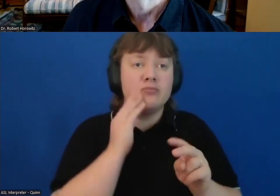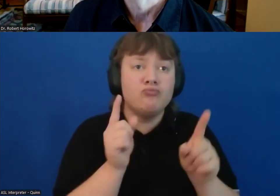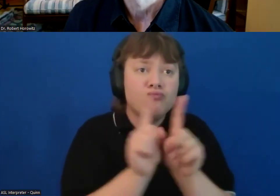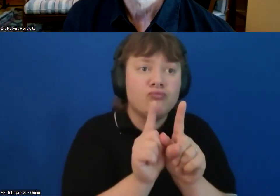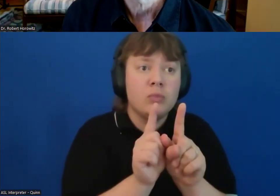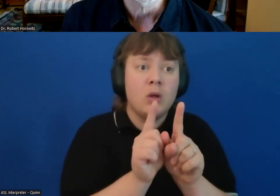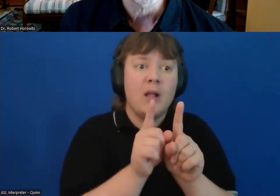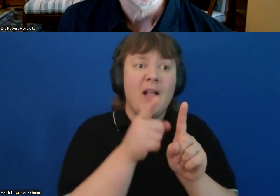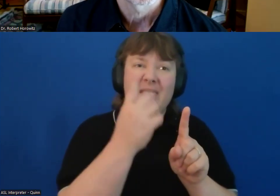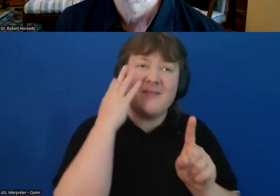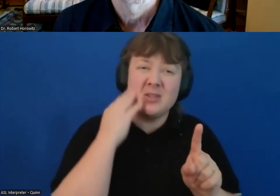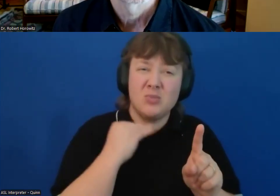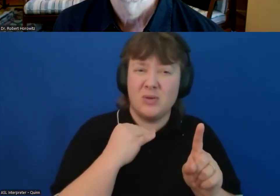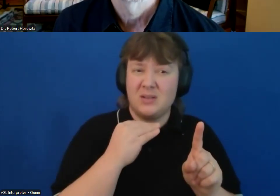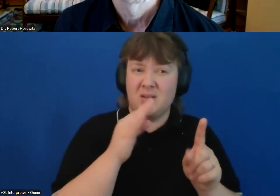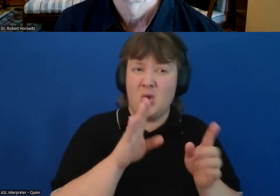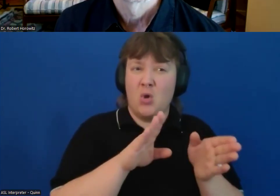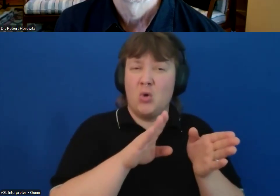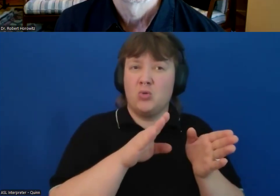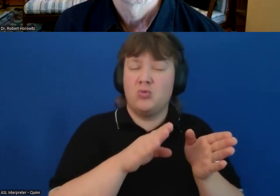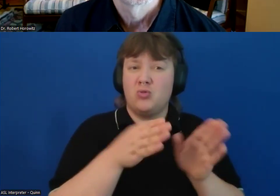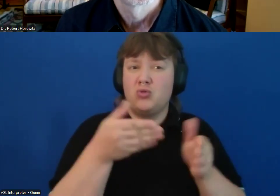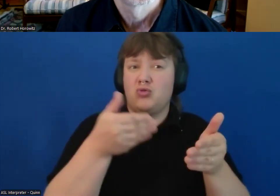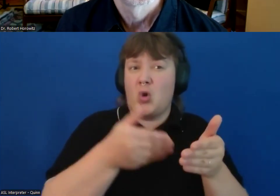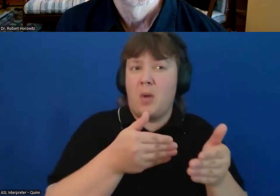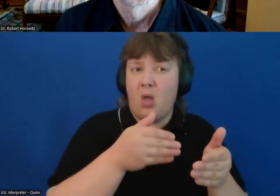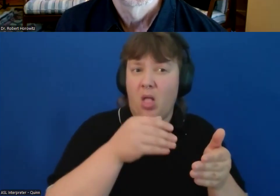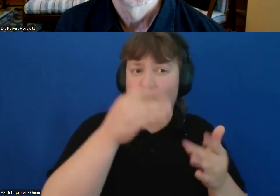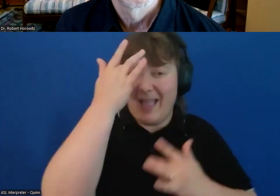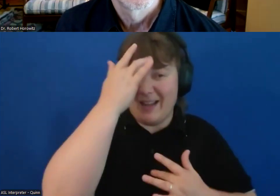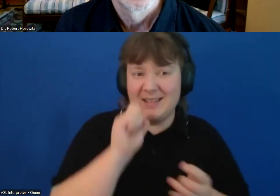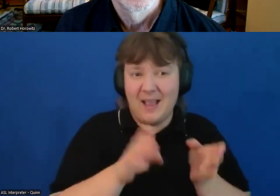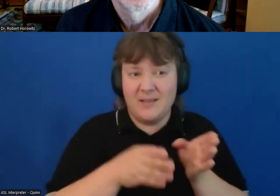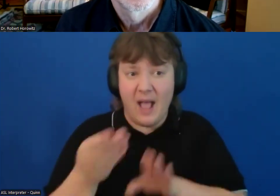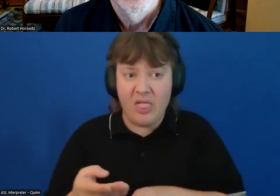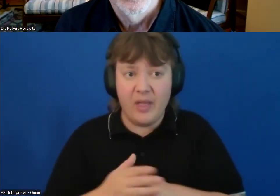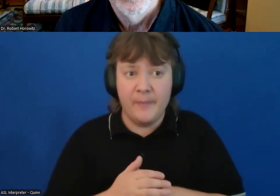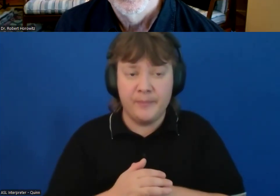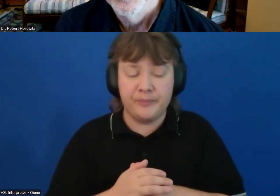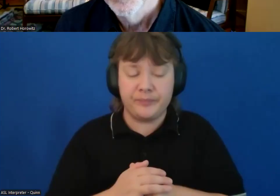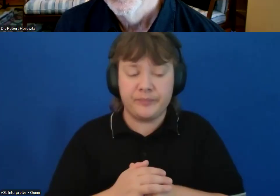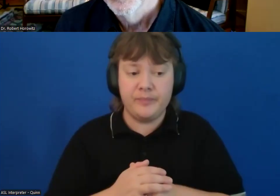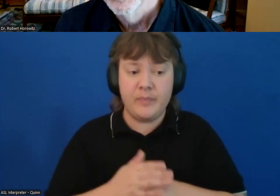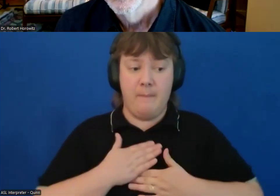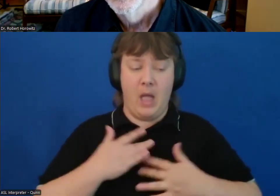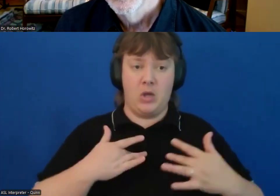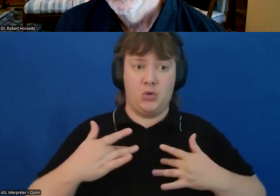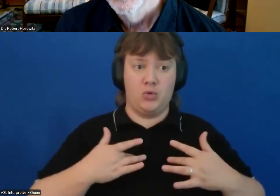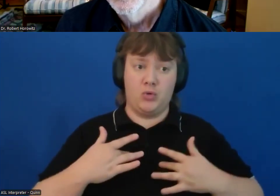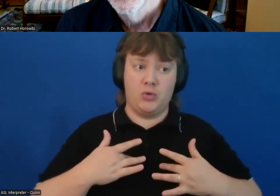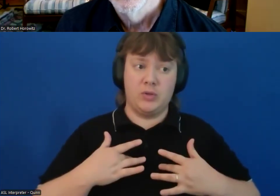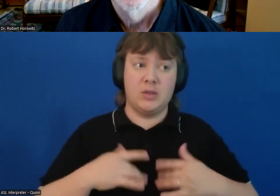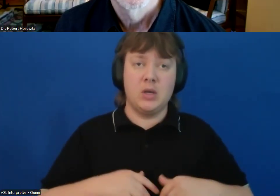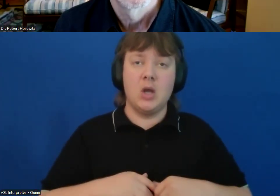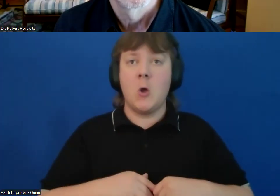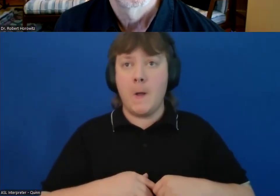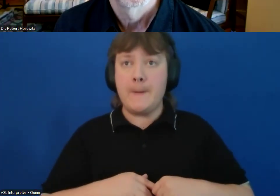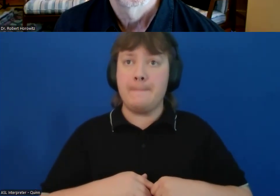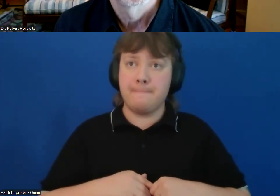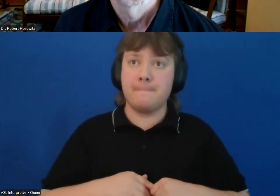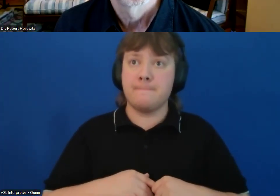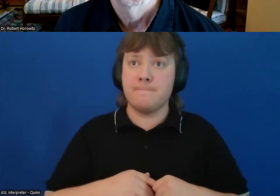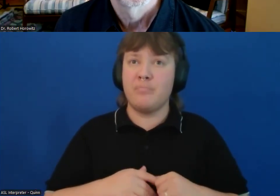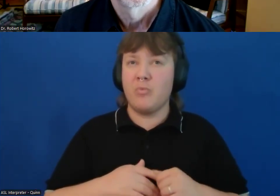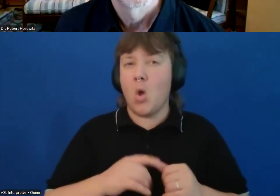illness and death. The concerns that I have are are really they're they're largely theoretical.